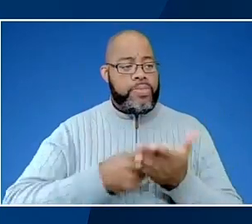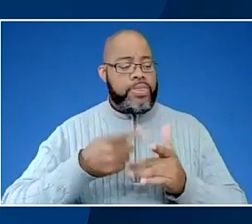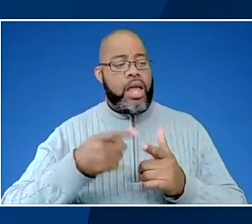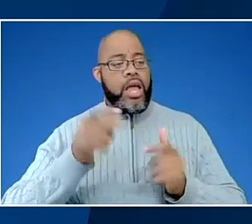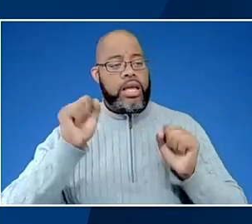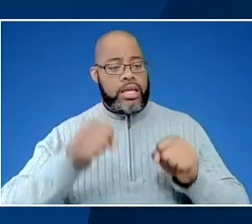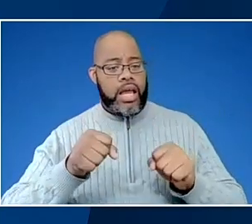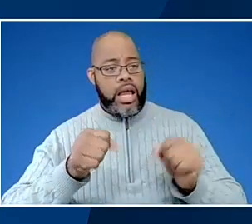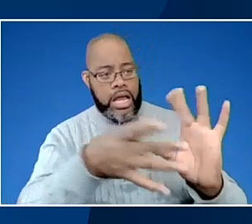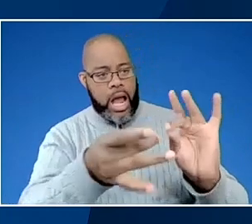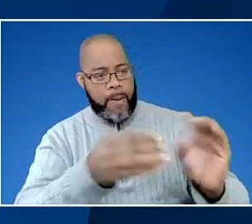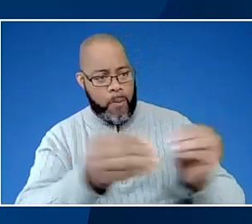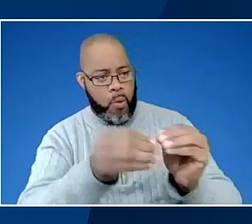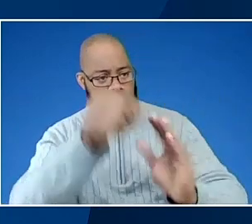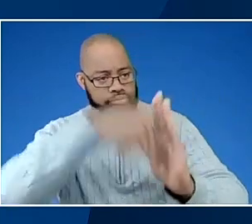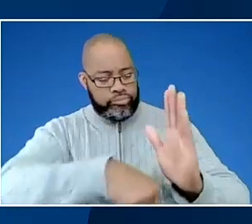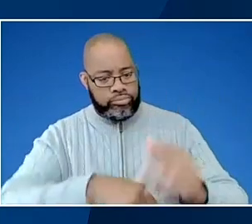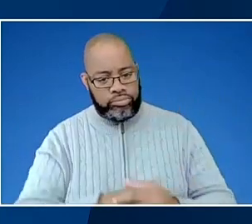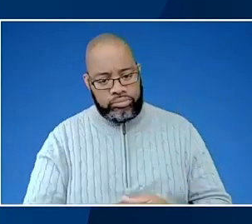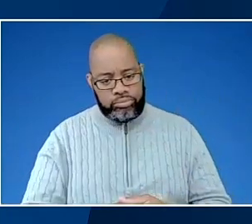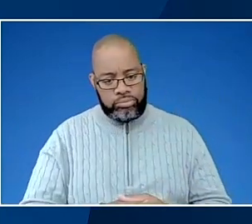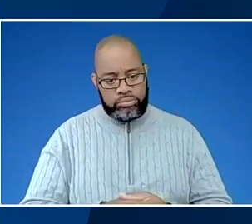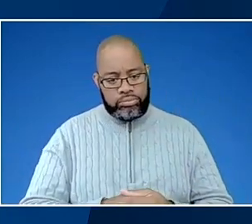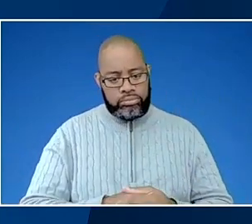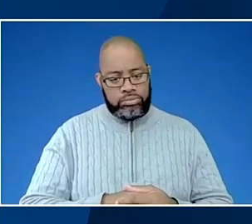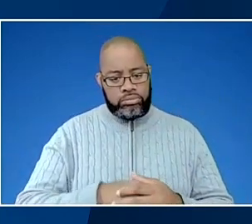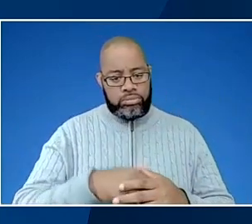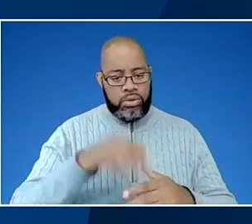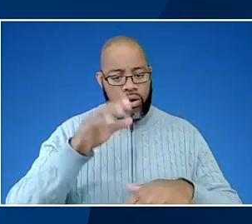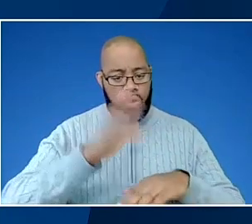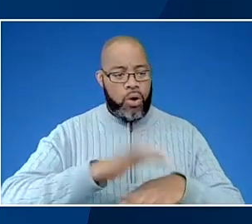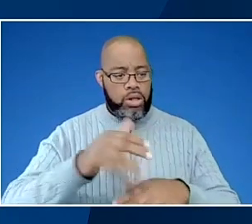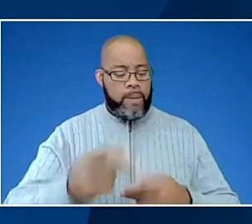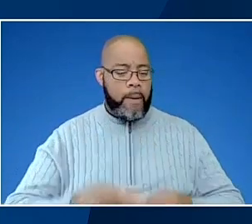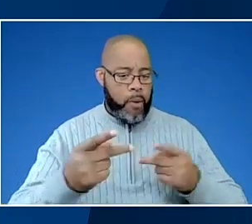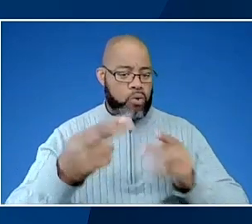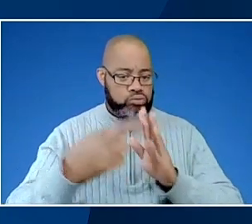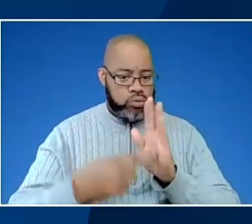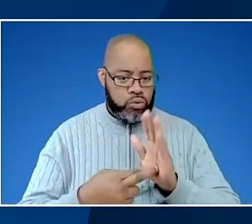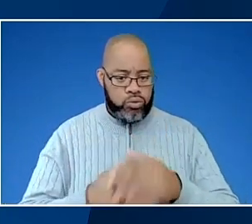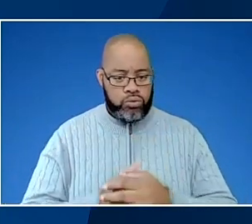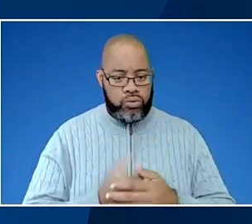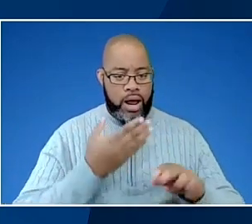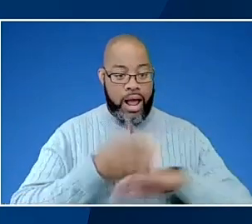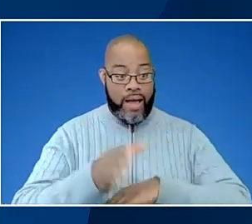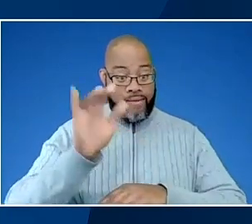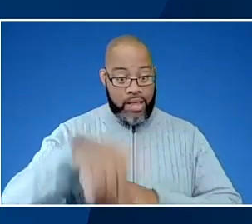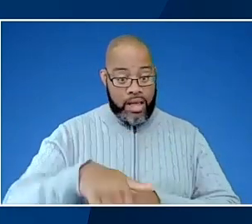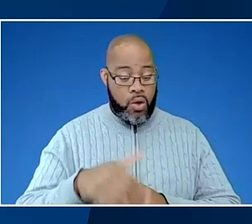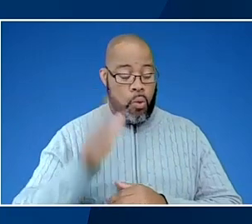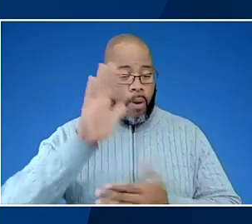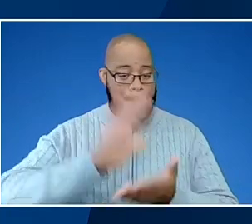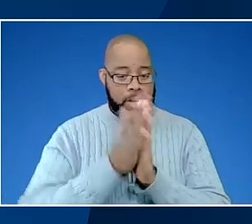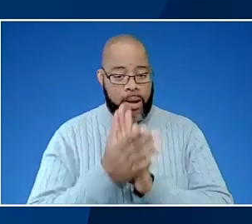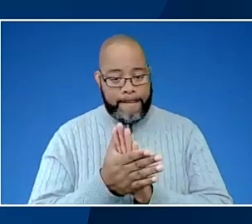further, on the proposed rule. After that, it will become a- after that,